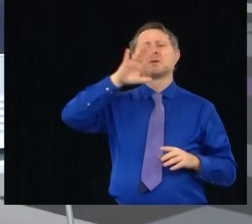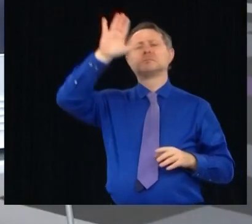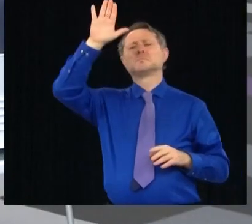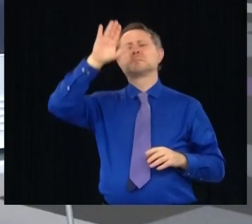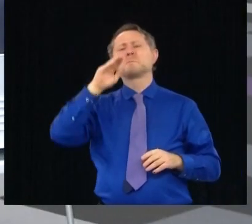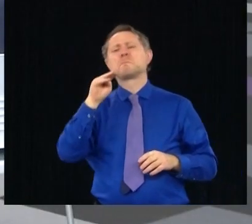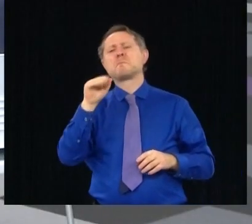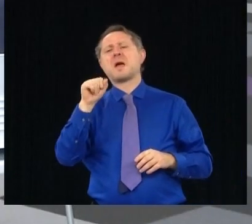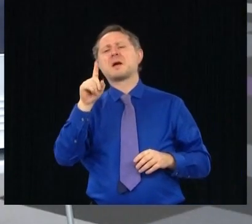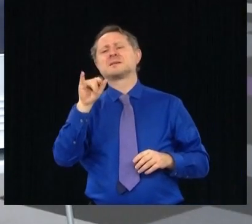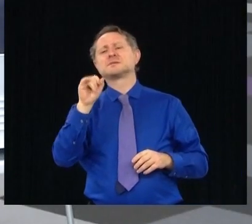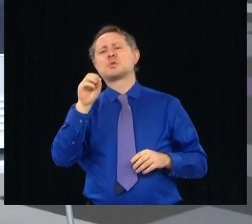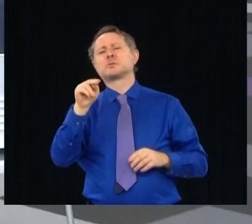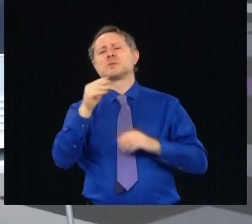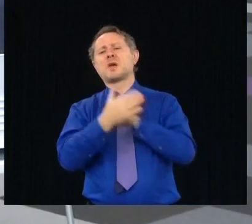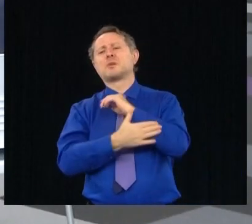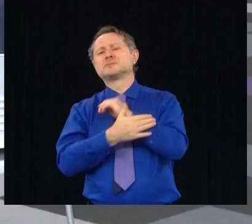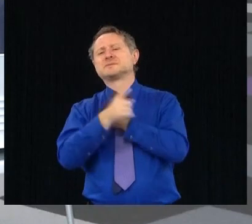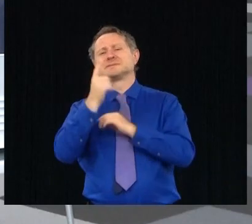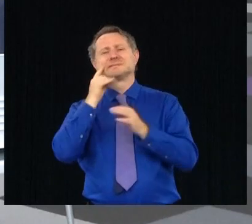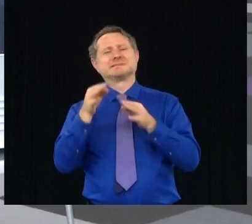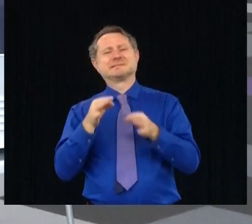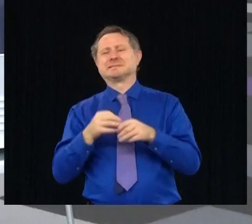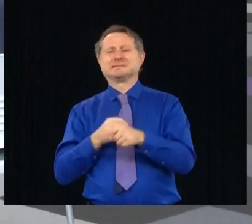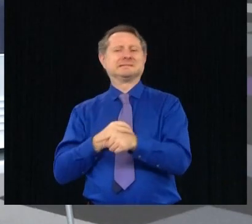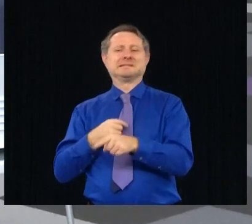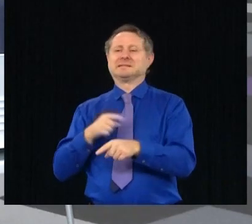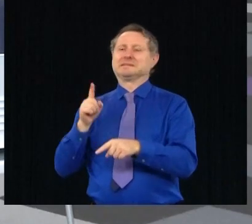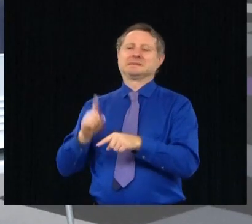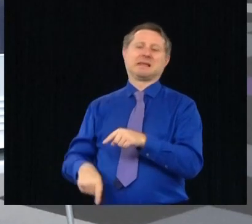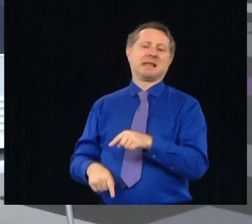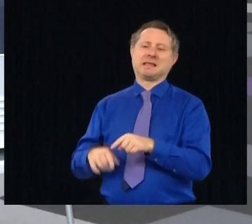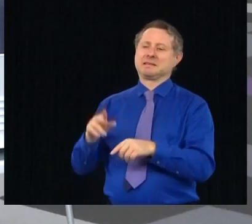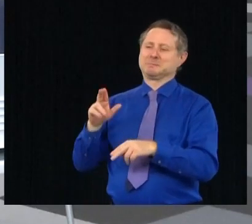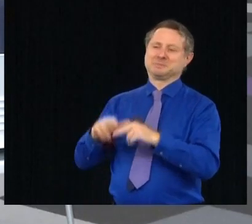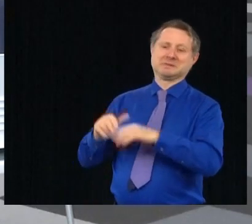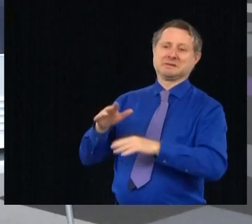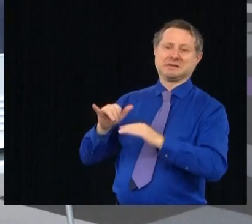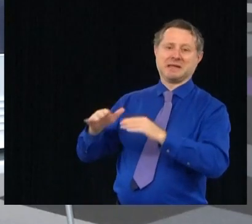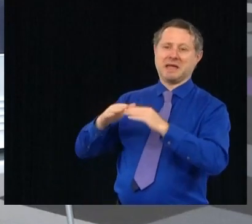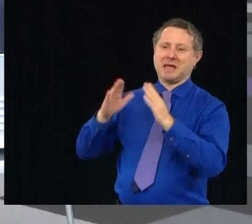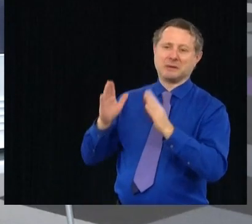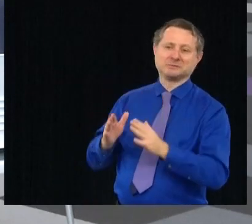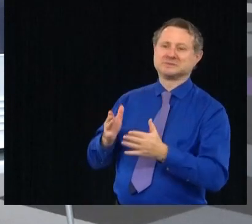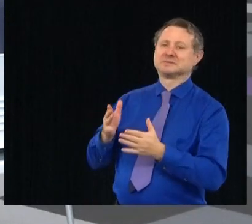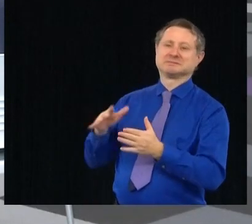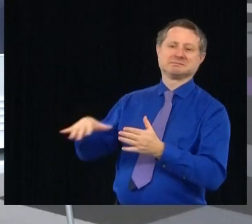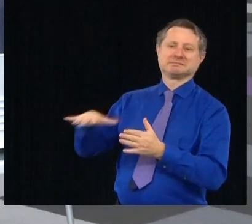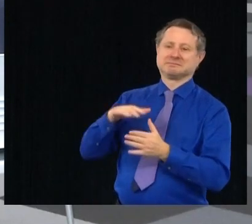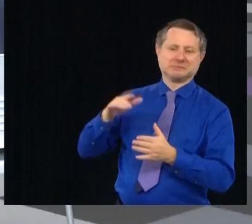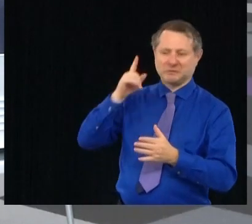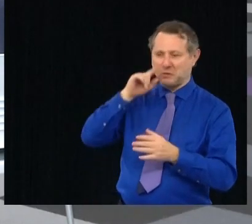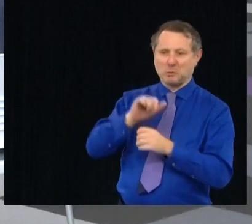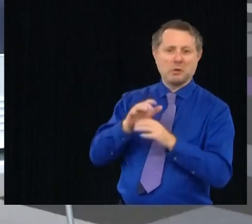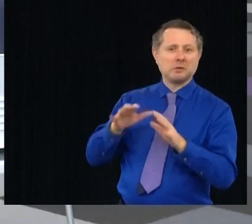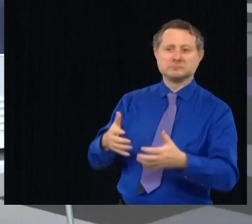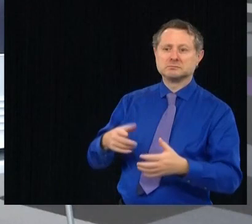AND GROWING? IN THE HOME ENVIRONMENT. MADISON COUNTY SAID THAT THE FACILITY WASN'T ABLE TO CONTINUE